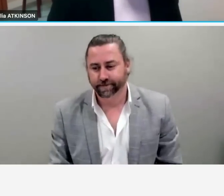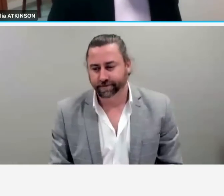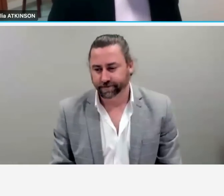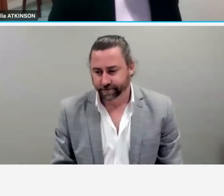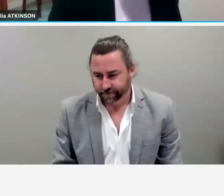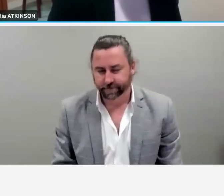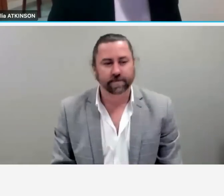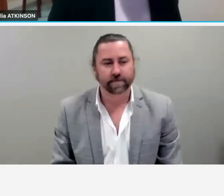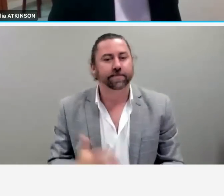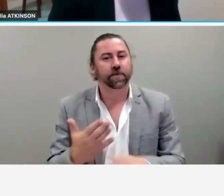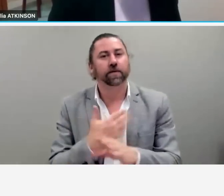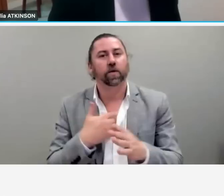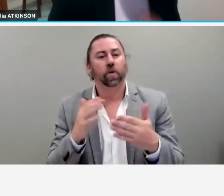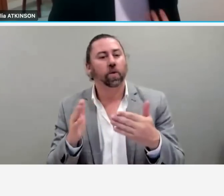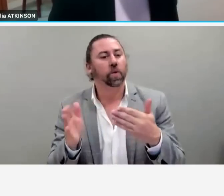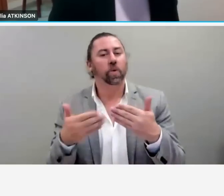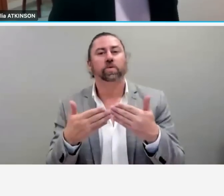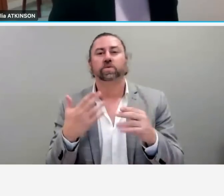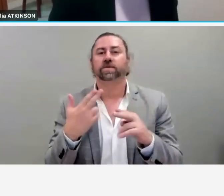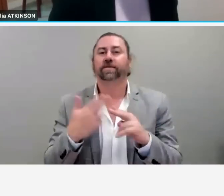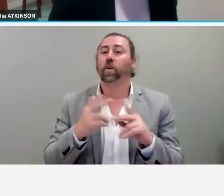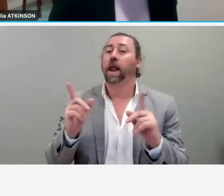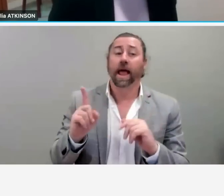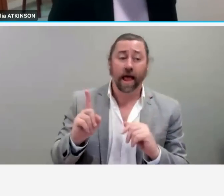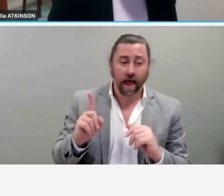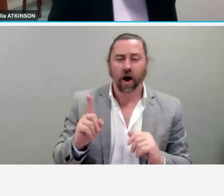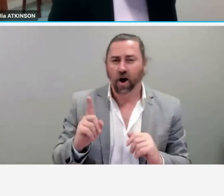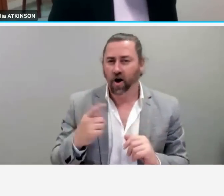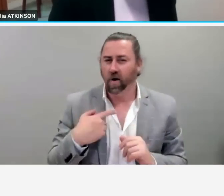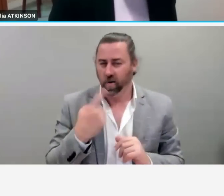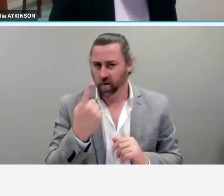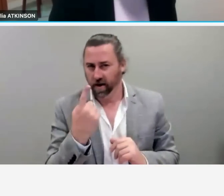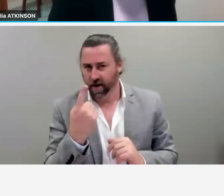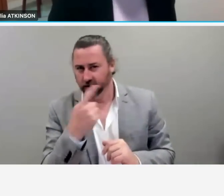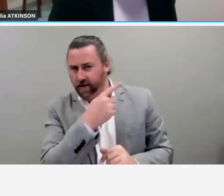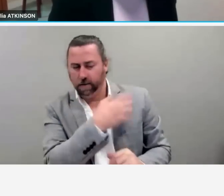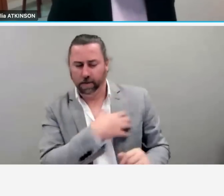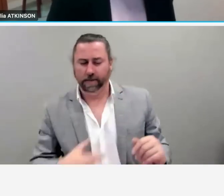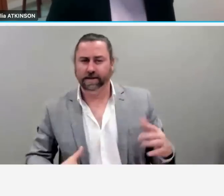So before I close for today I want to reinforce a point made by Minister Wells when she announced